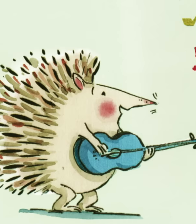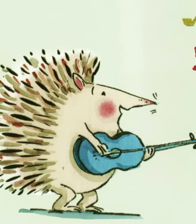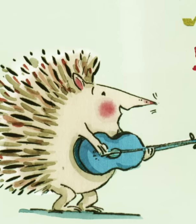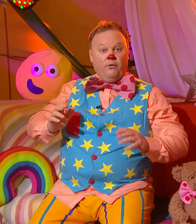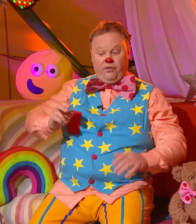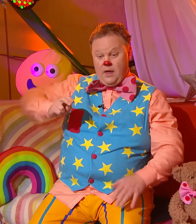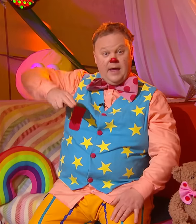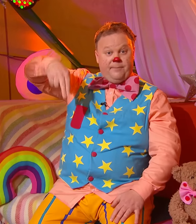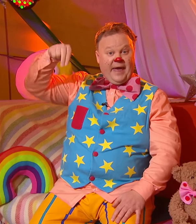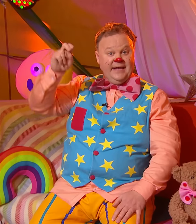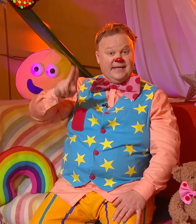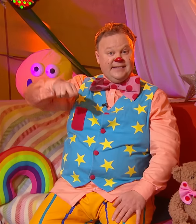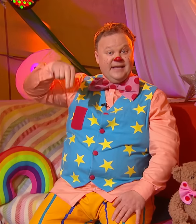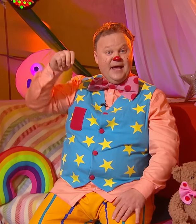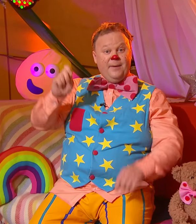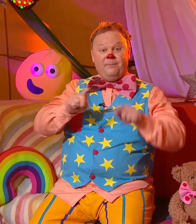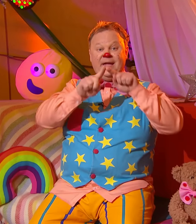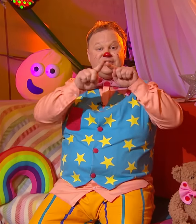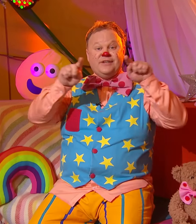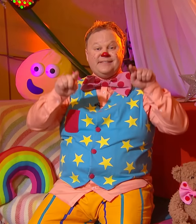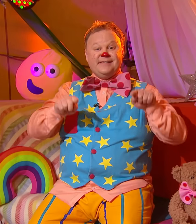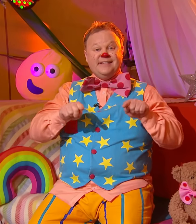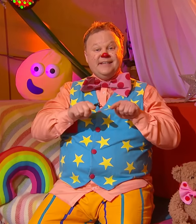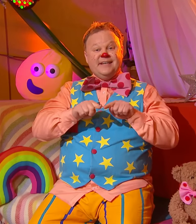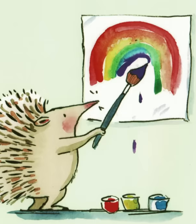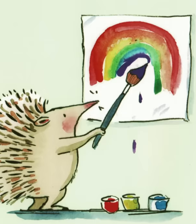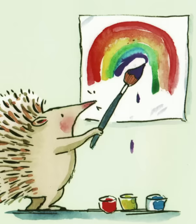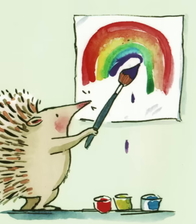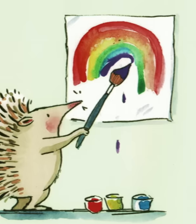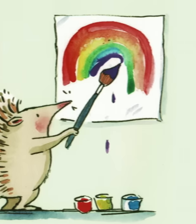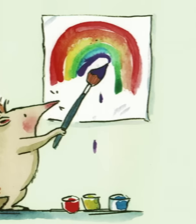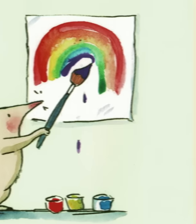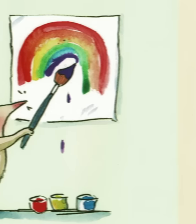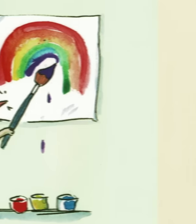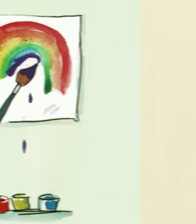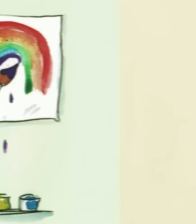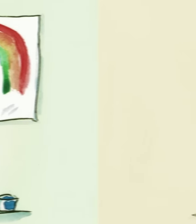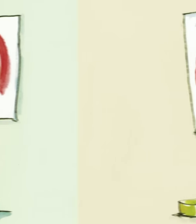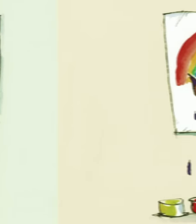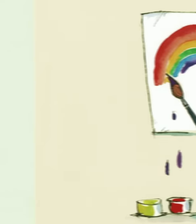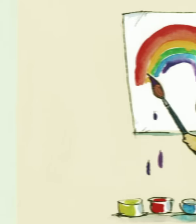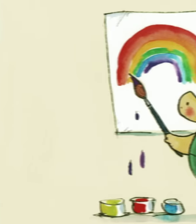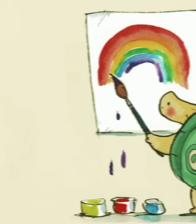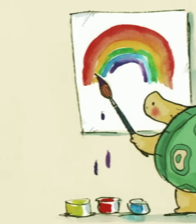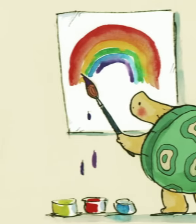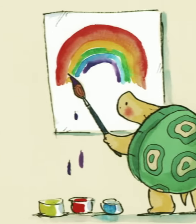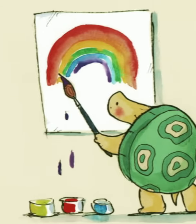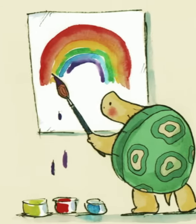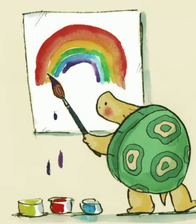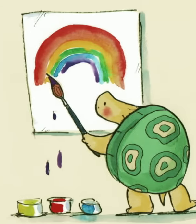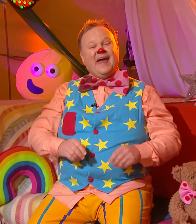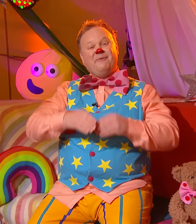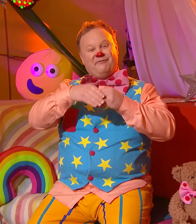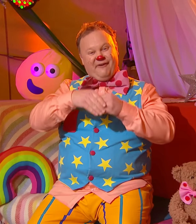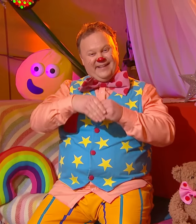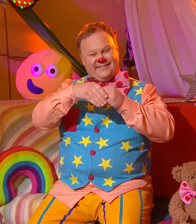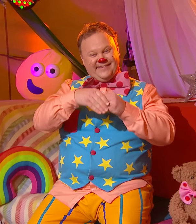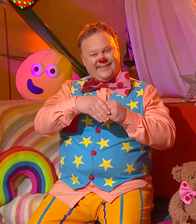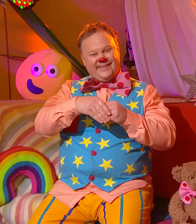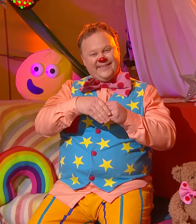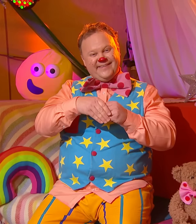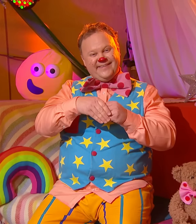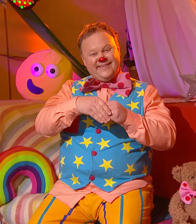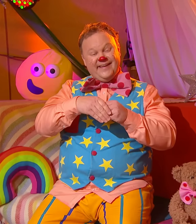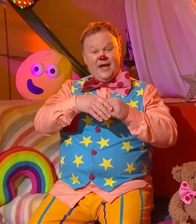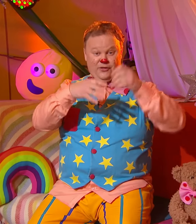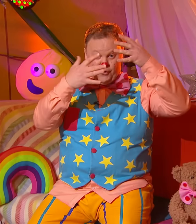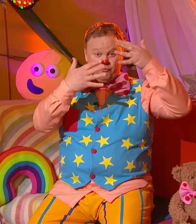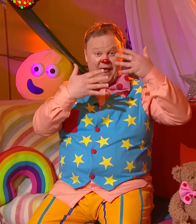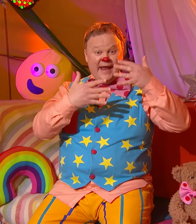they both painted pictures so that everyone would know they were friends through rain